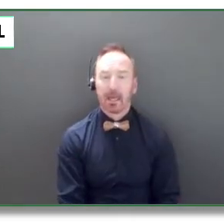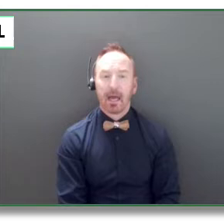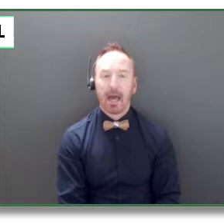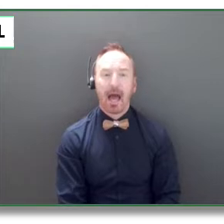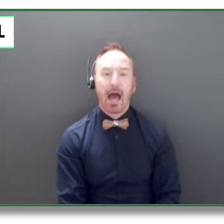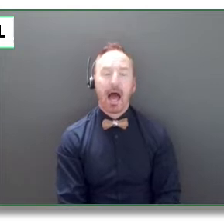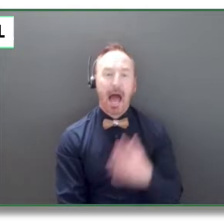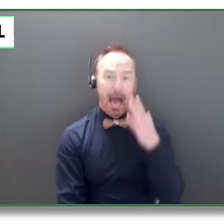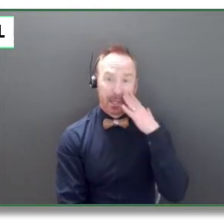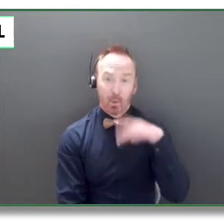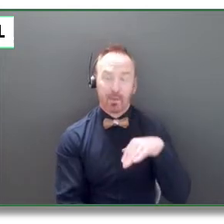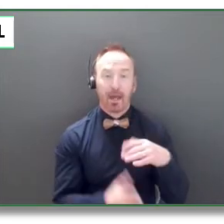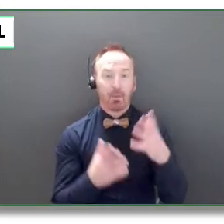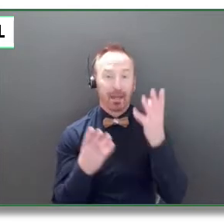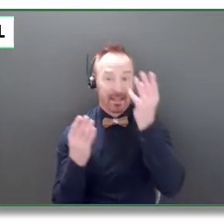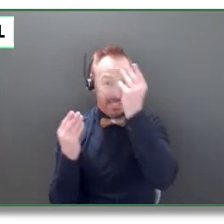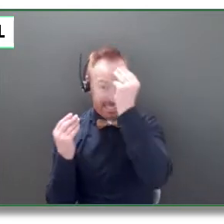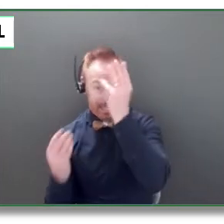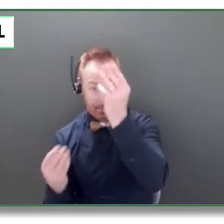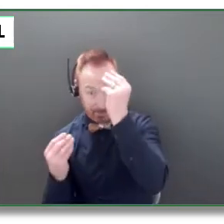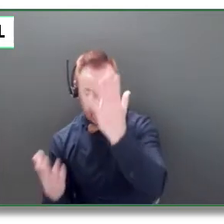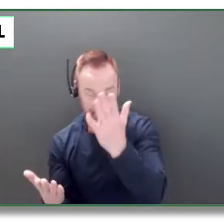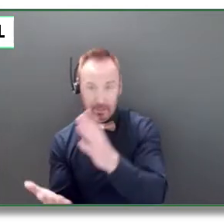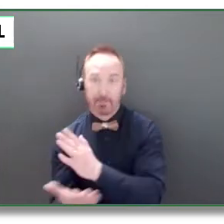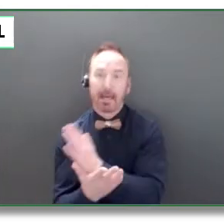I've heard that you know visuals and photos and things like that are also